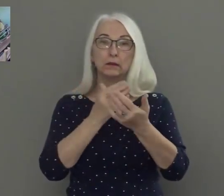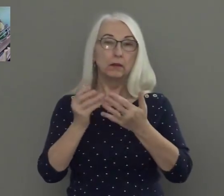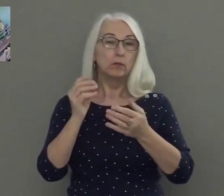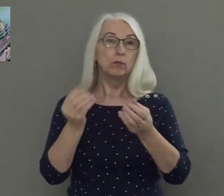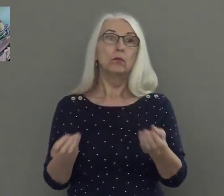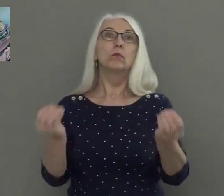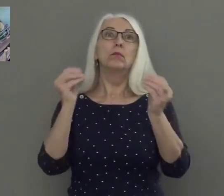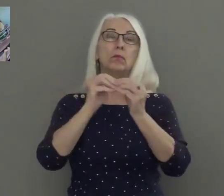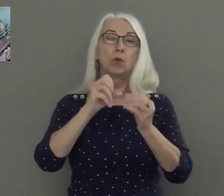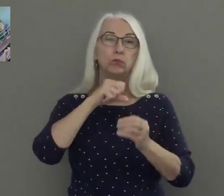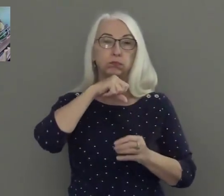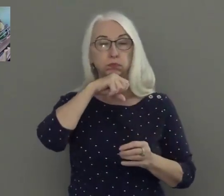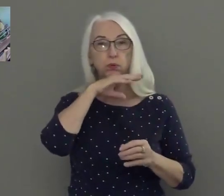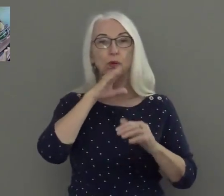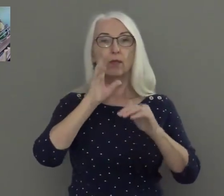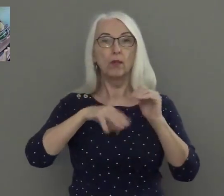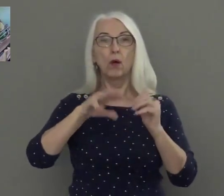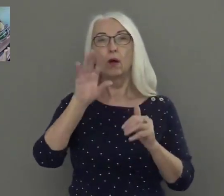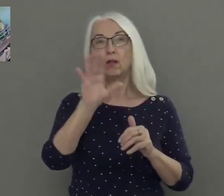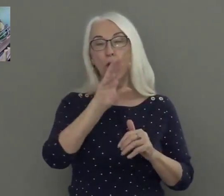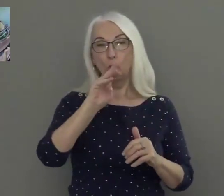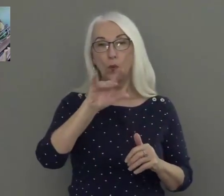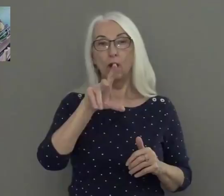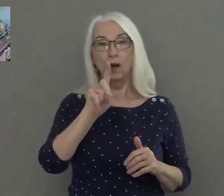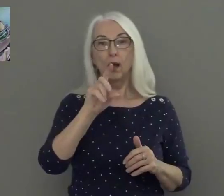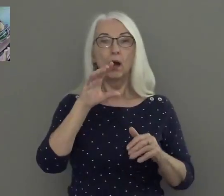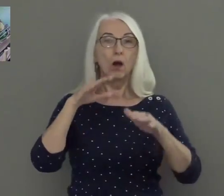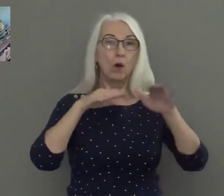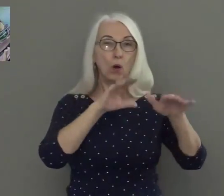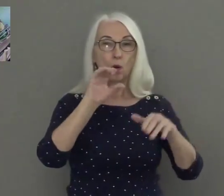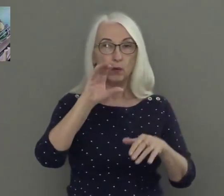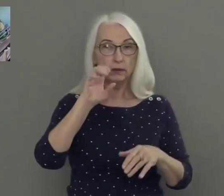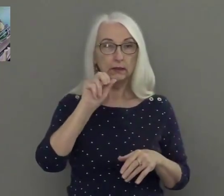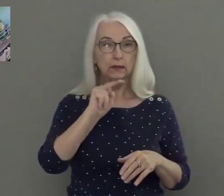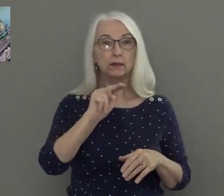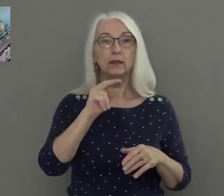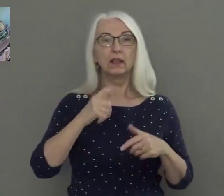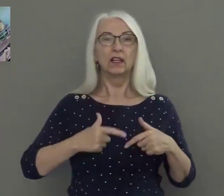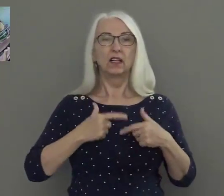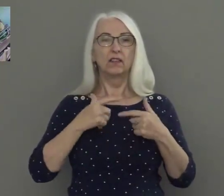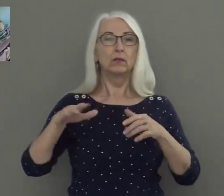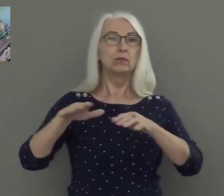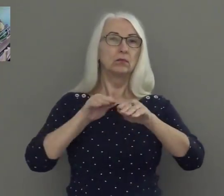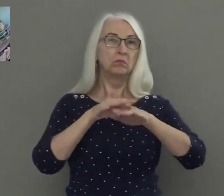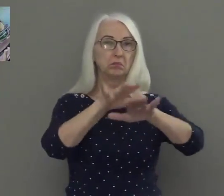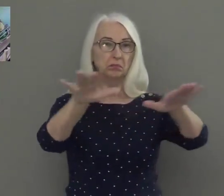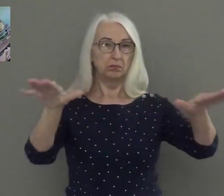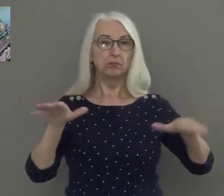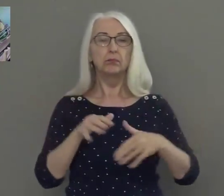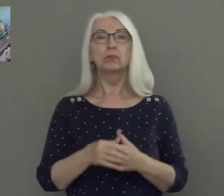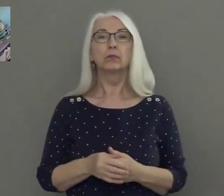are even more contaminated than their wild, ocean-living counterparts.